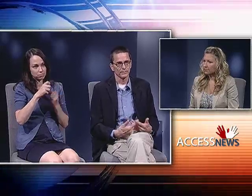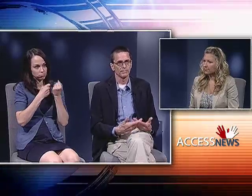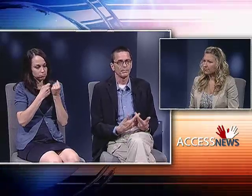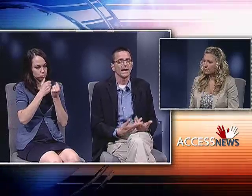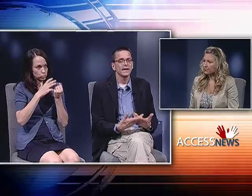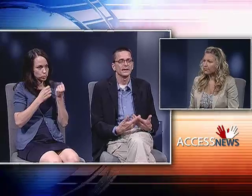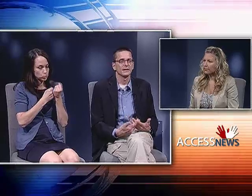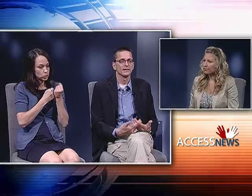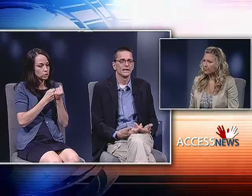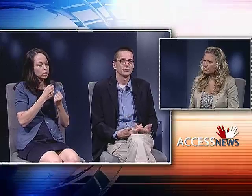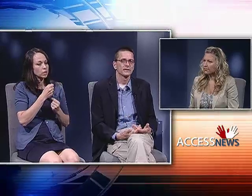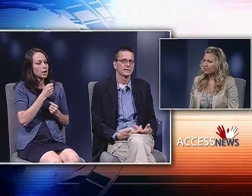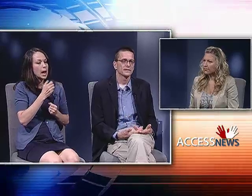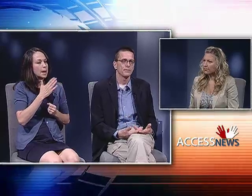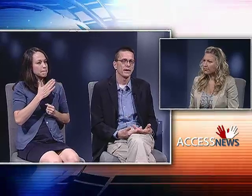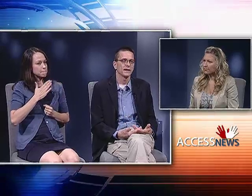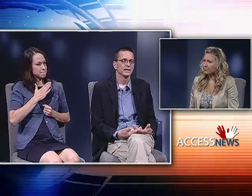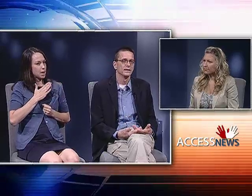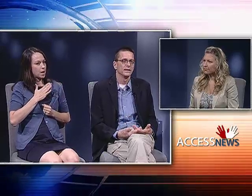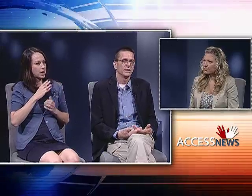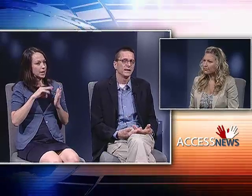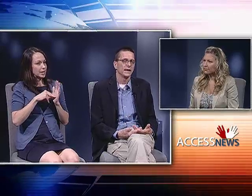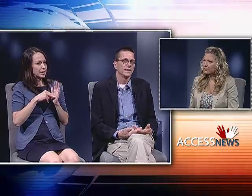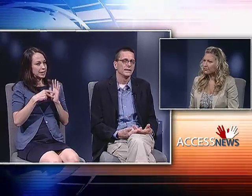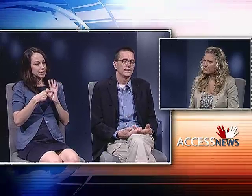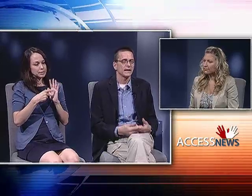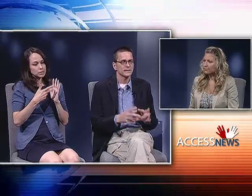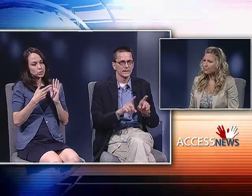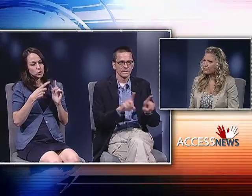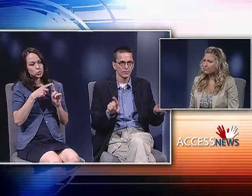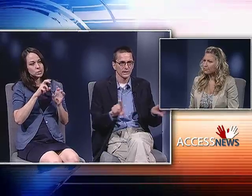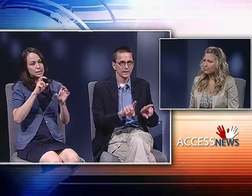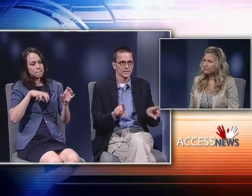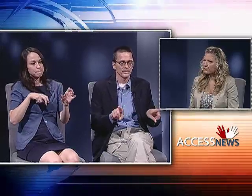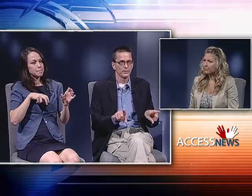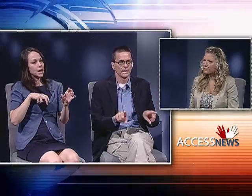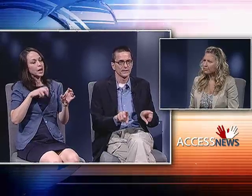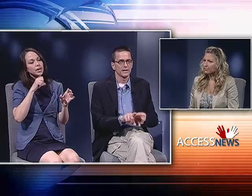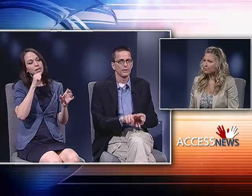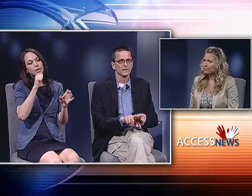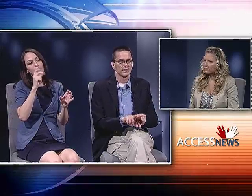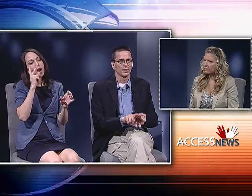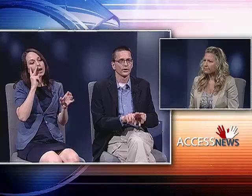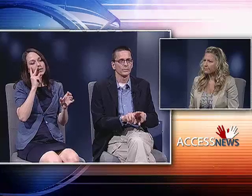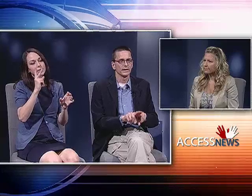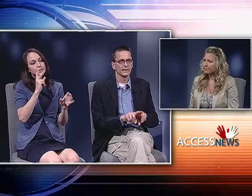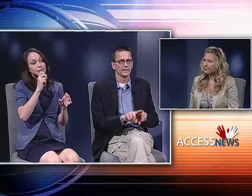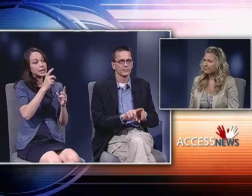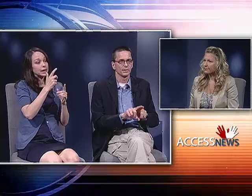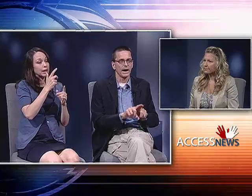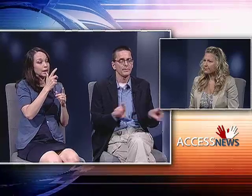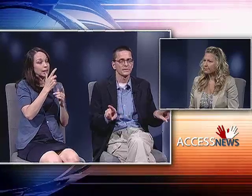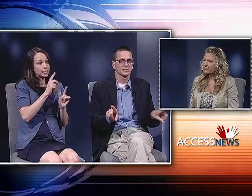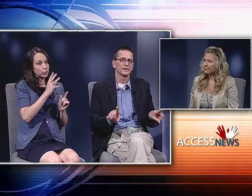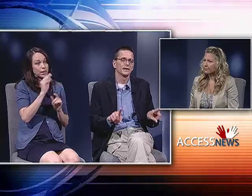my inclination is to step back and not see liberal and conservative men as always arguing from opposite sides